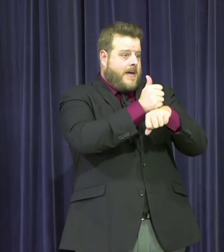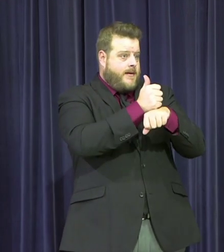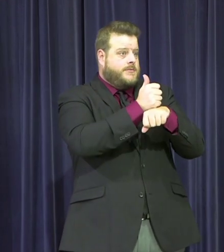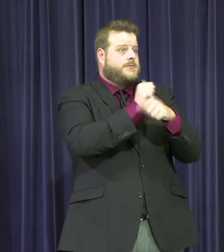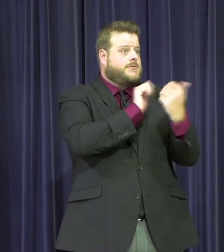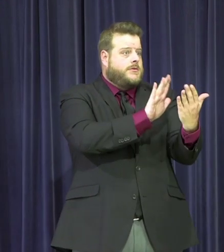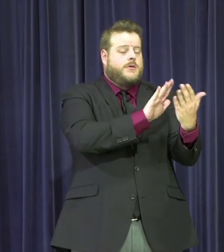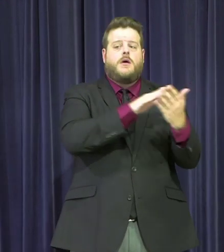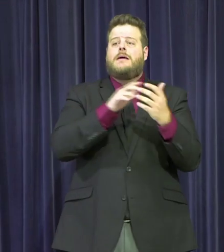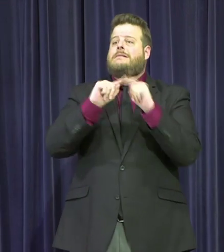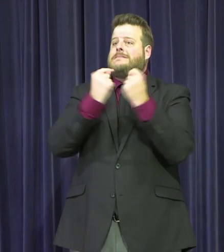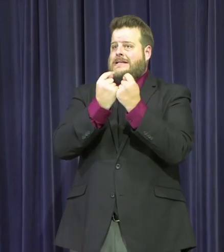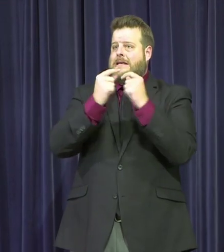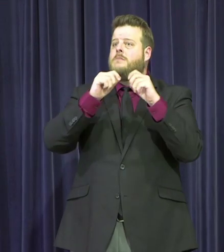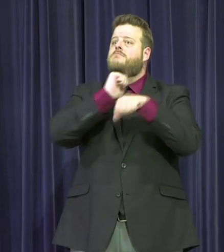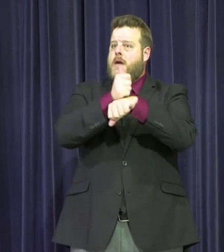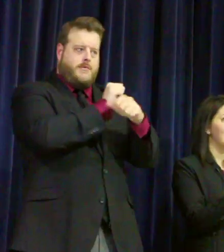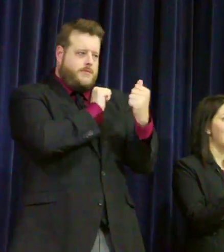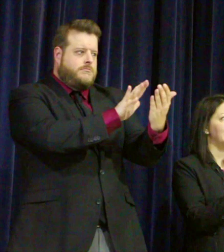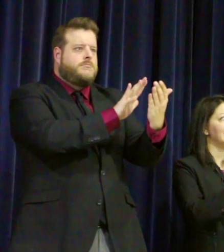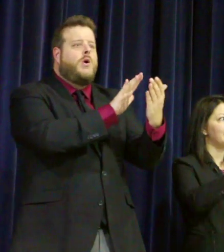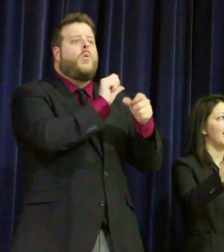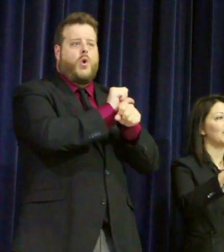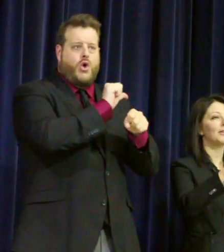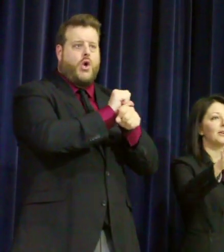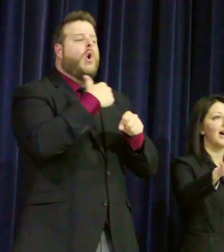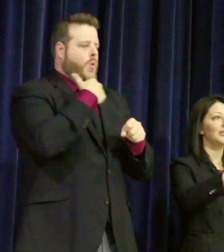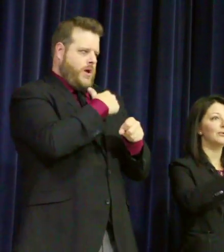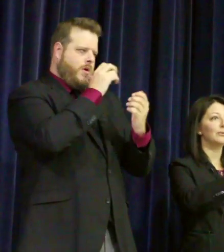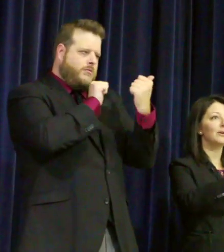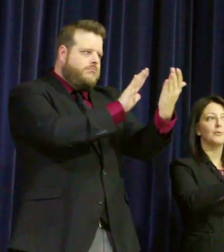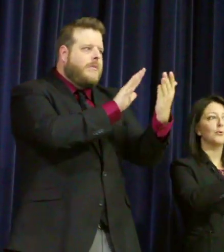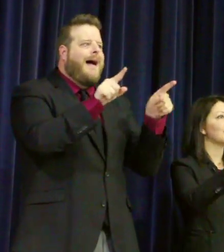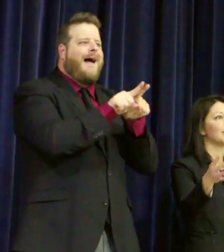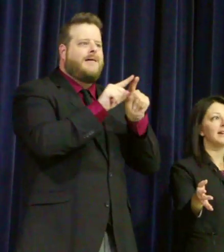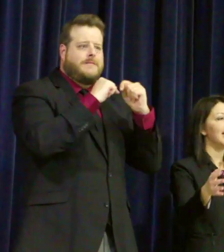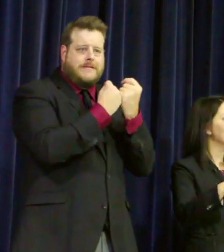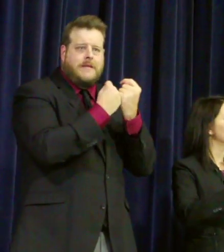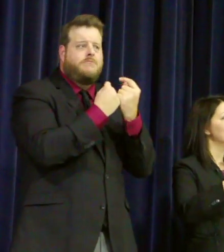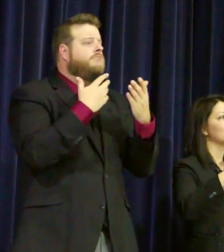We will tackle it as a team and it doesn’t matter whether or not you work for Medicaid or you